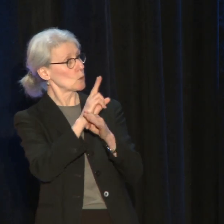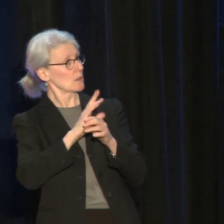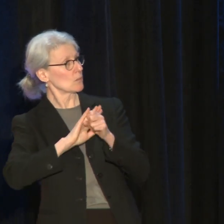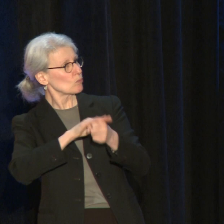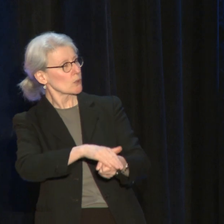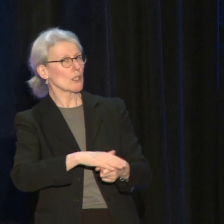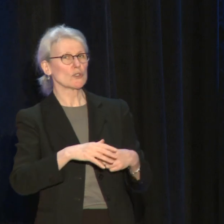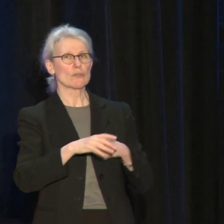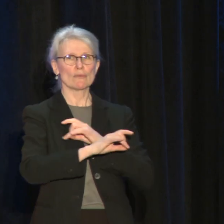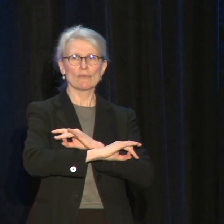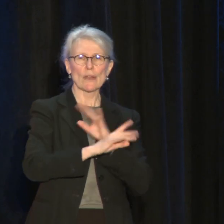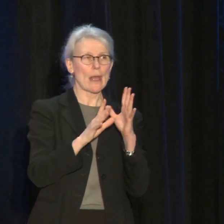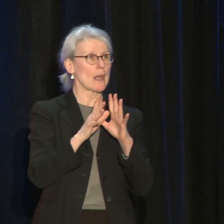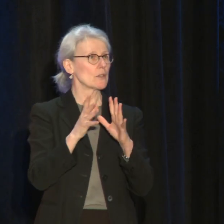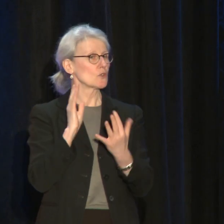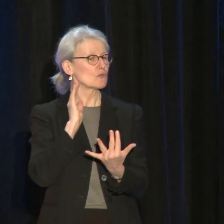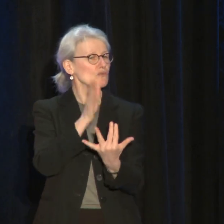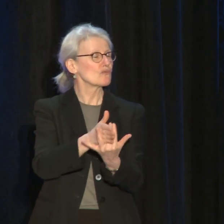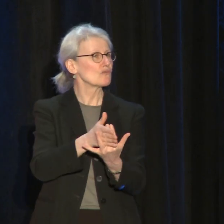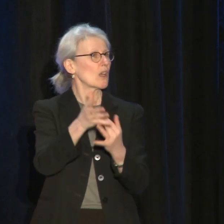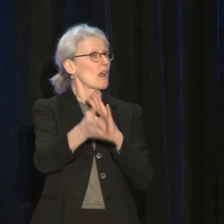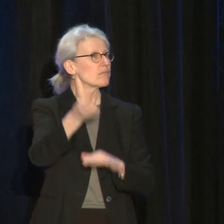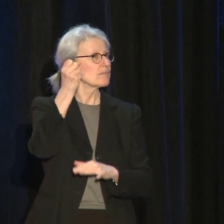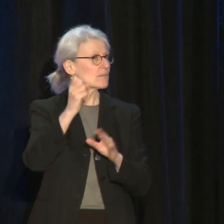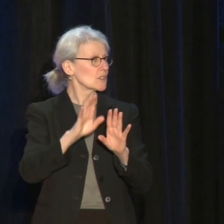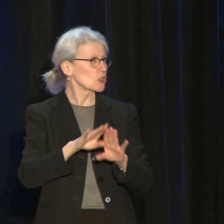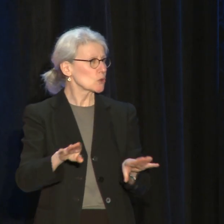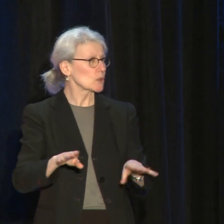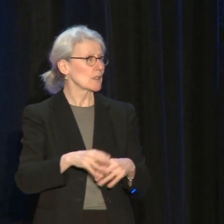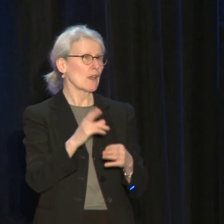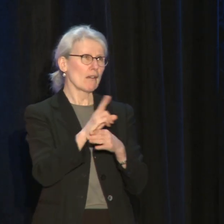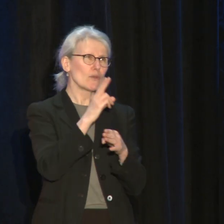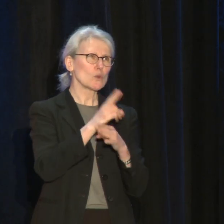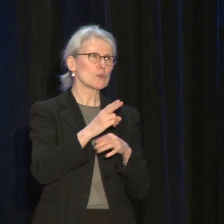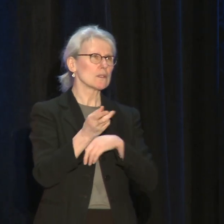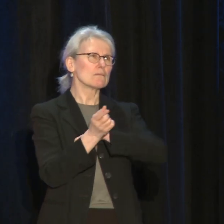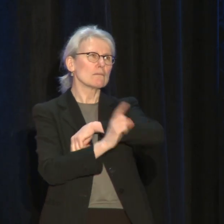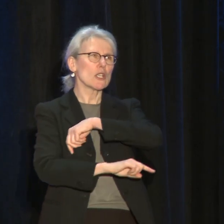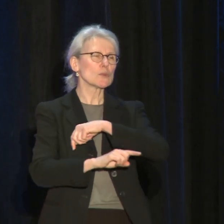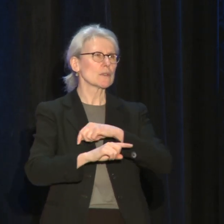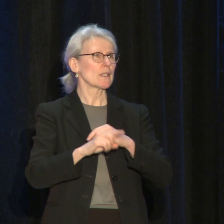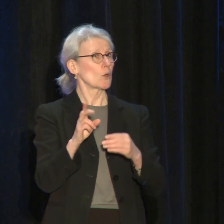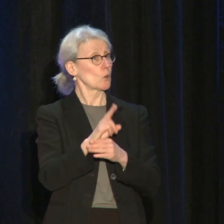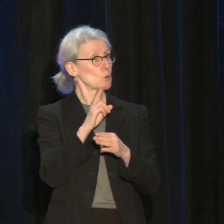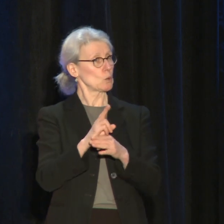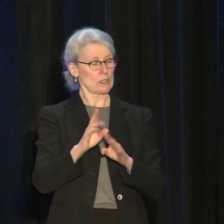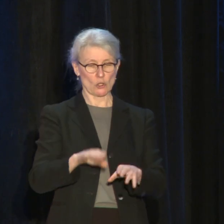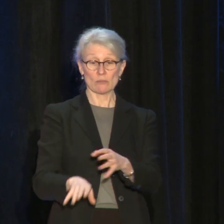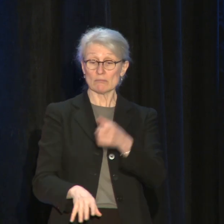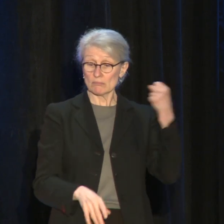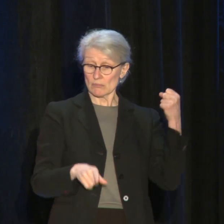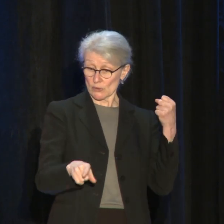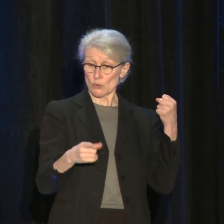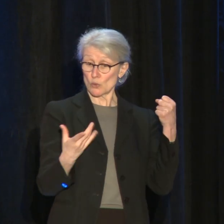of child removal, of weapons, of using children as weapons against their communities.